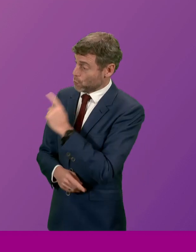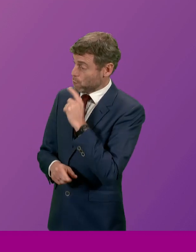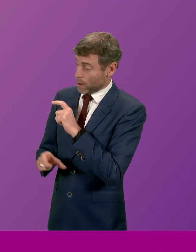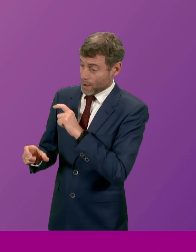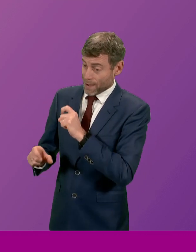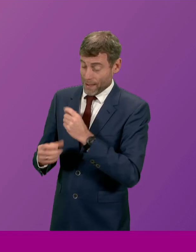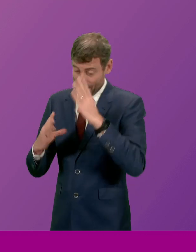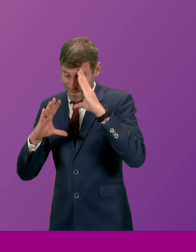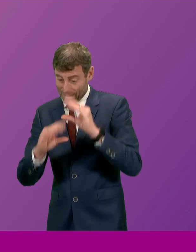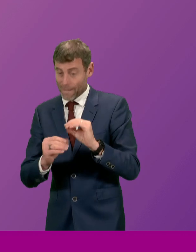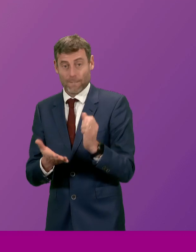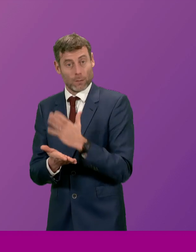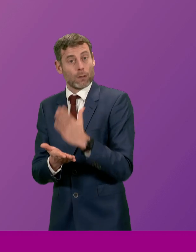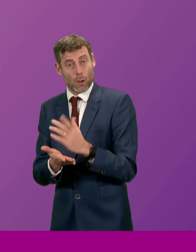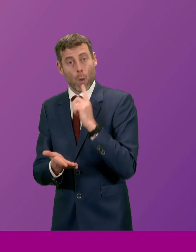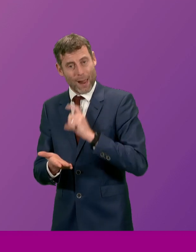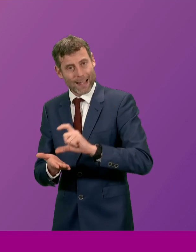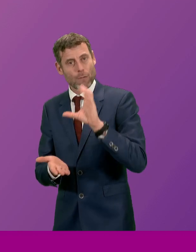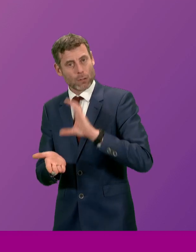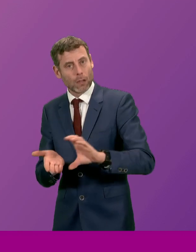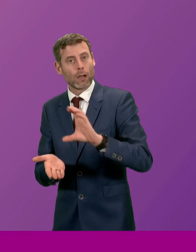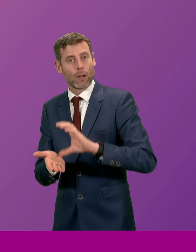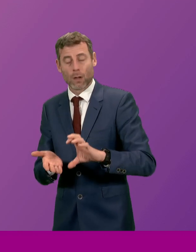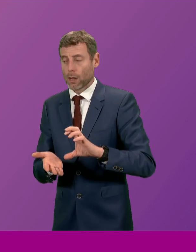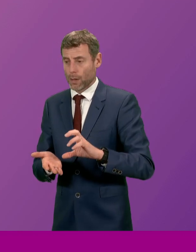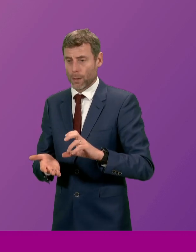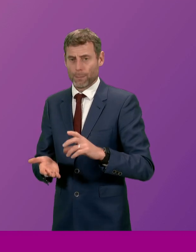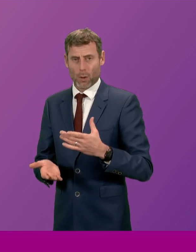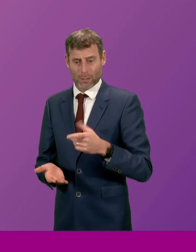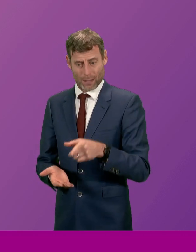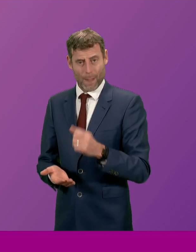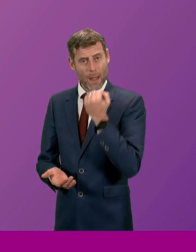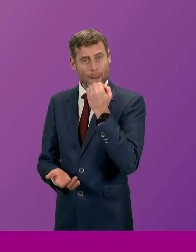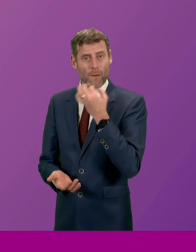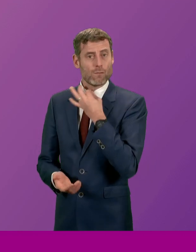give to avoid the proposed redundancies at The Usual Place? Will he arrange for the cabinet